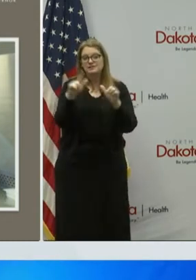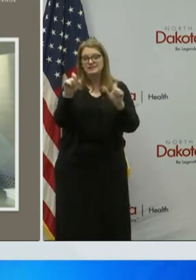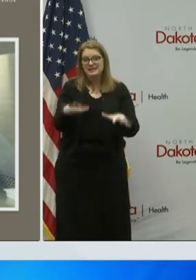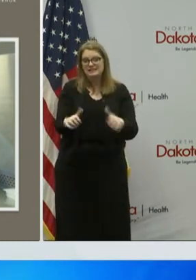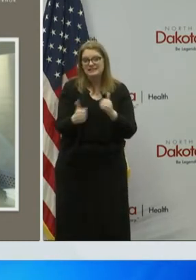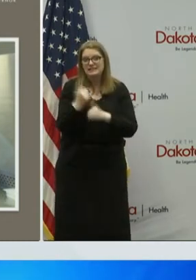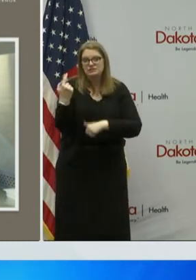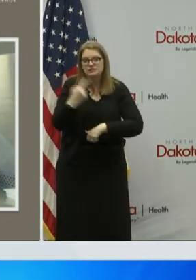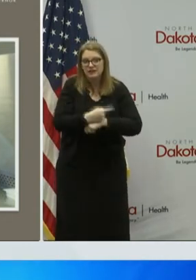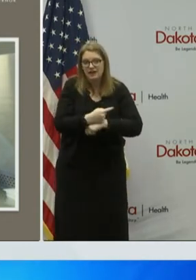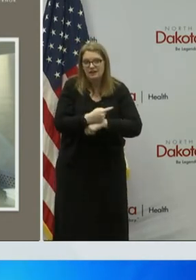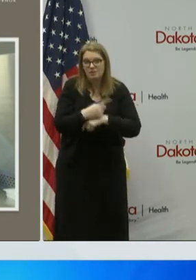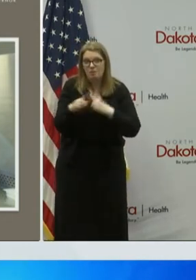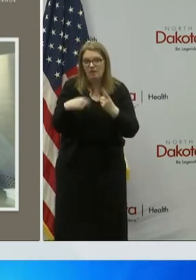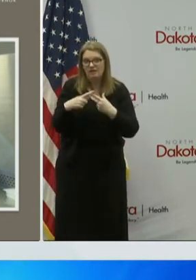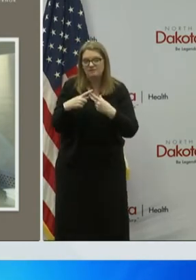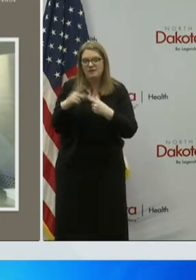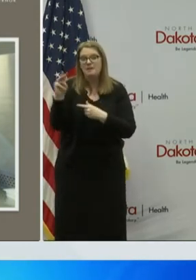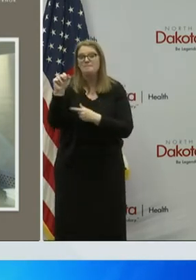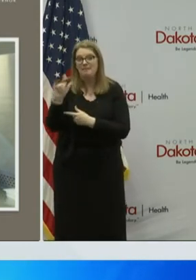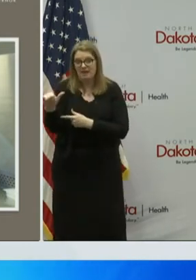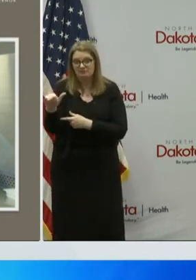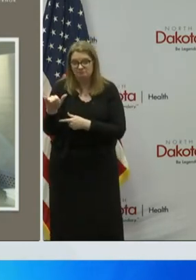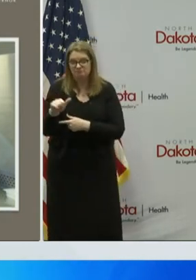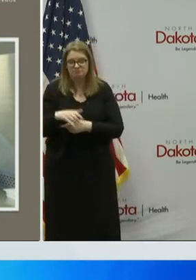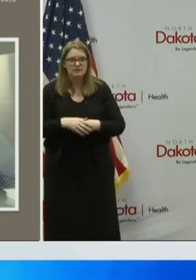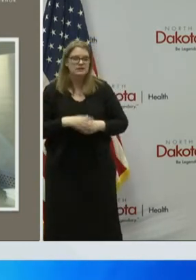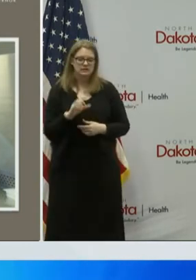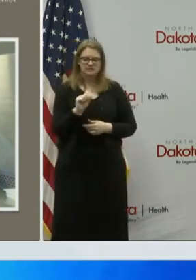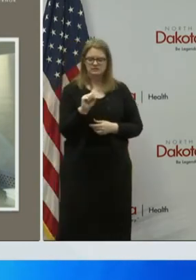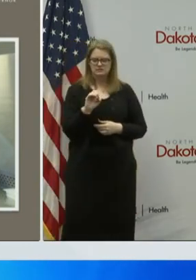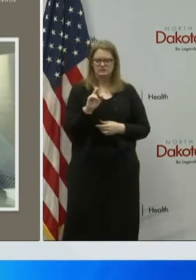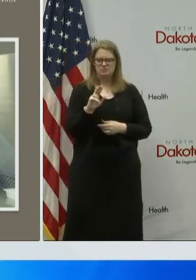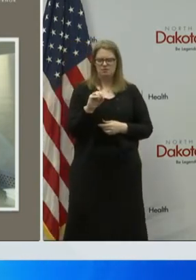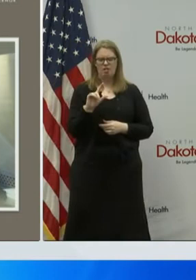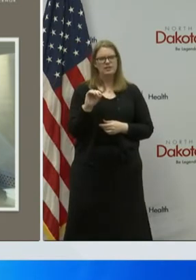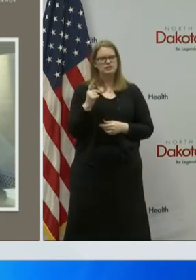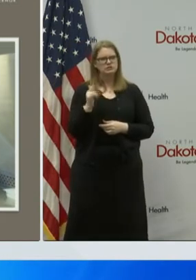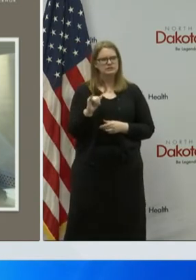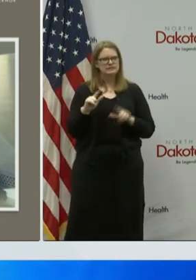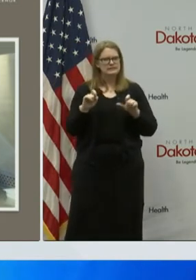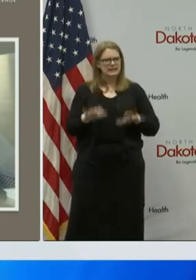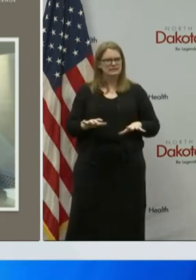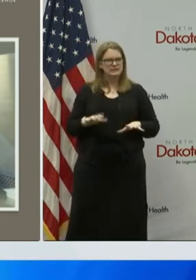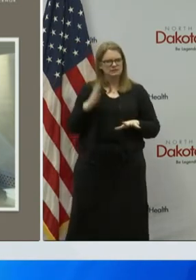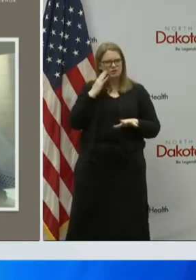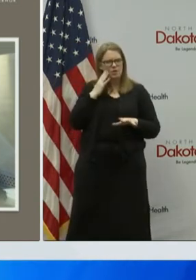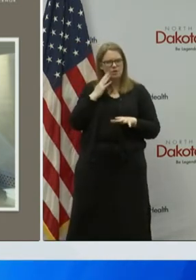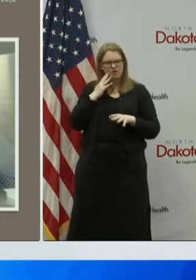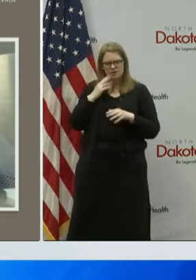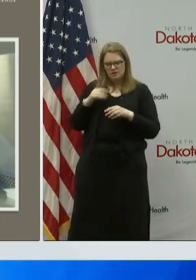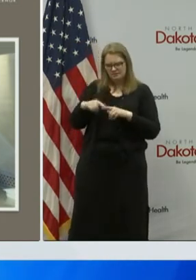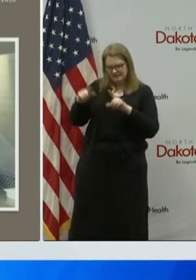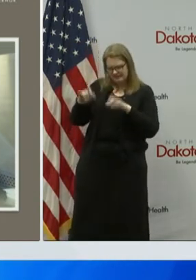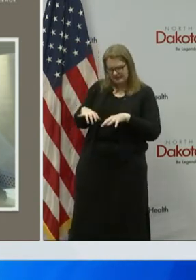BRING OUR TEST CAPACITY UP TO 3,000 TESTS PER DAY BY NEXT MONTH.